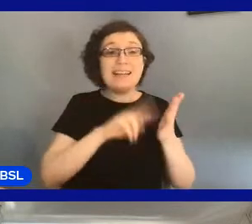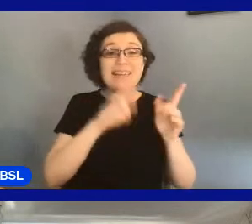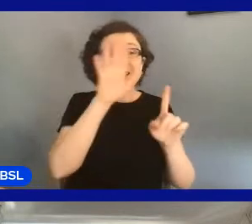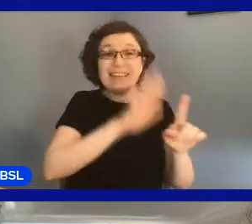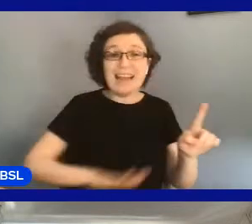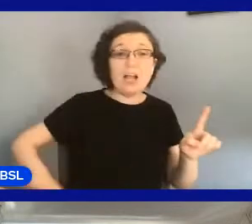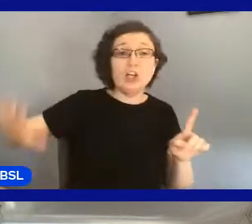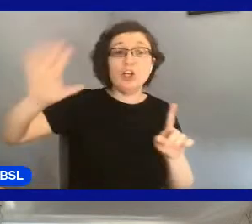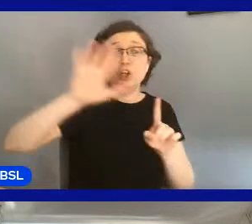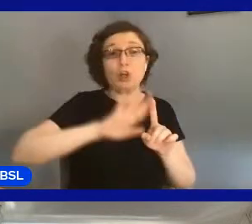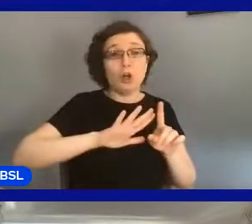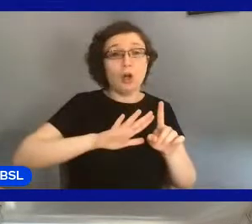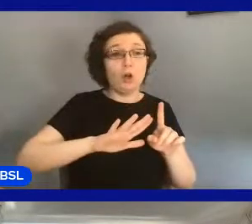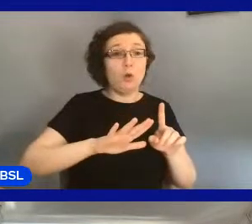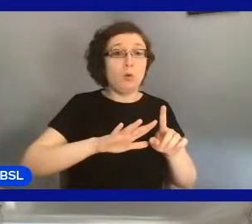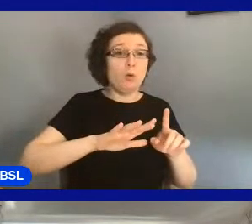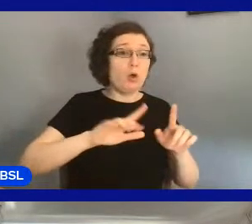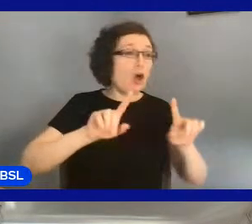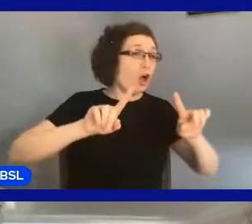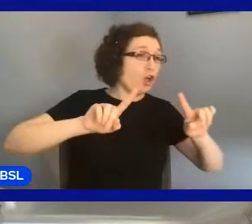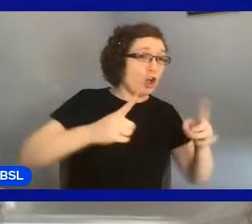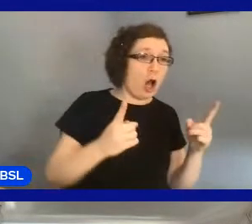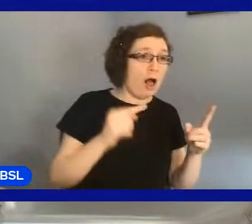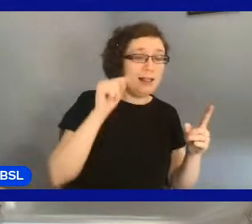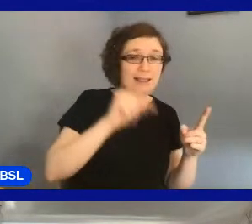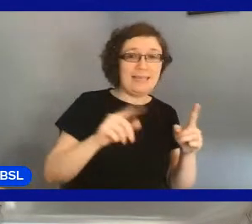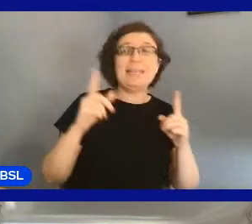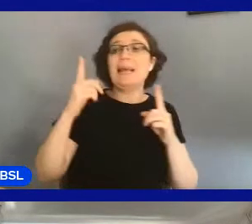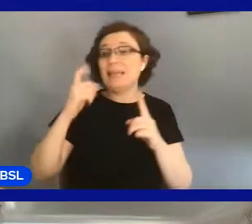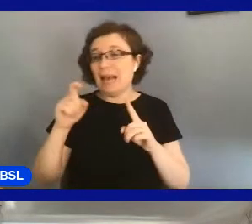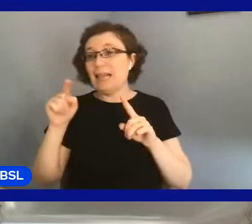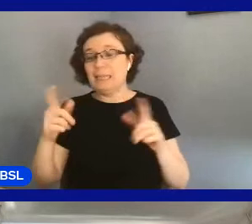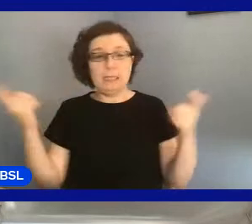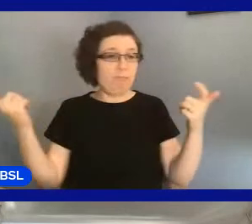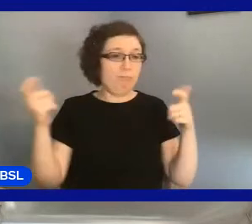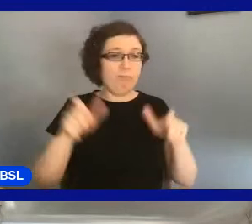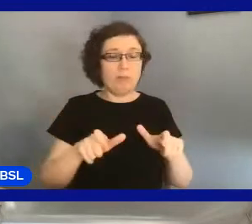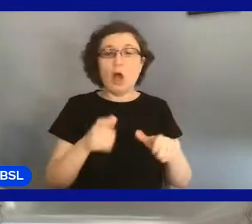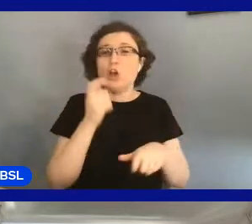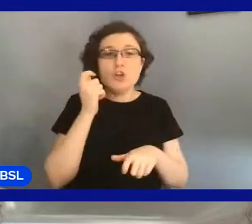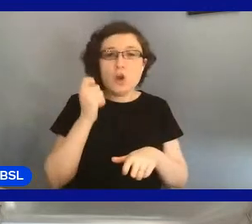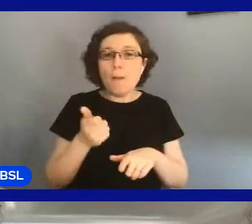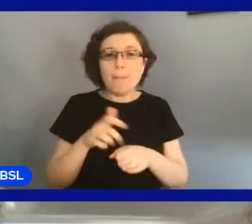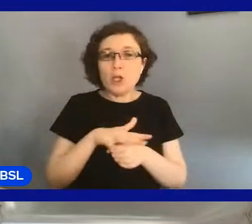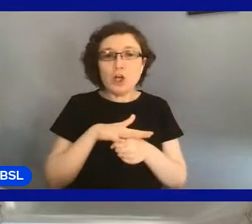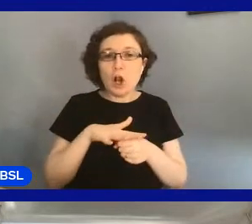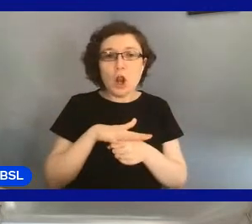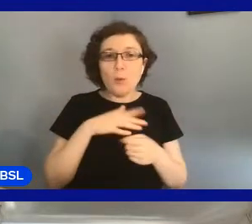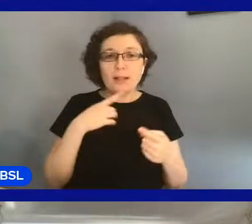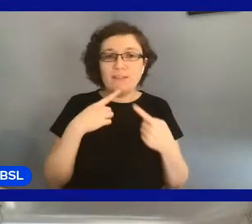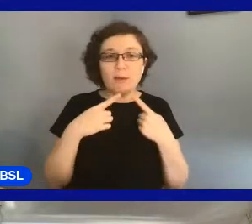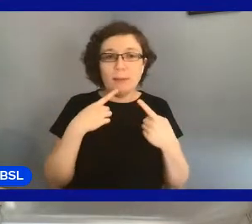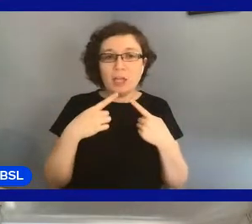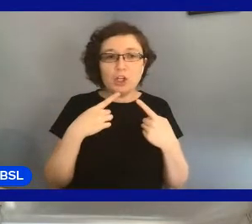communication was being sent out on a national level of what people can and can't do during the COVID-19 pandemic.